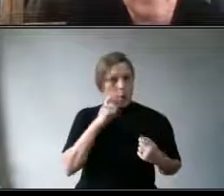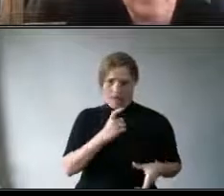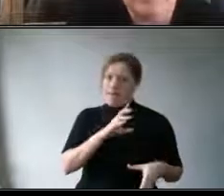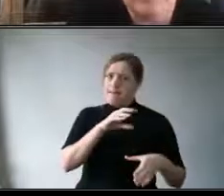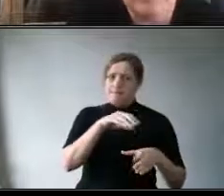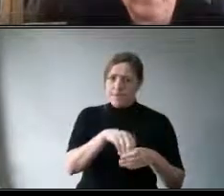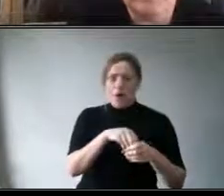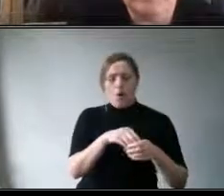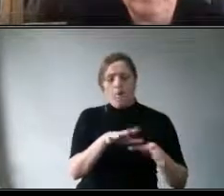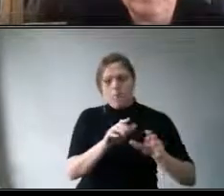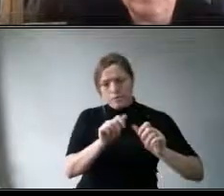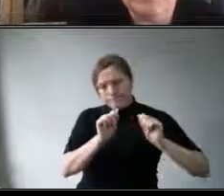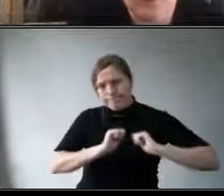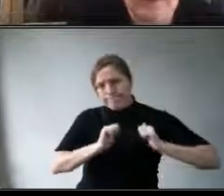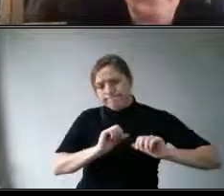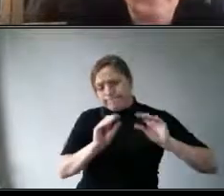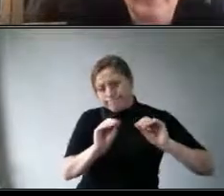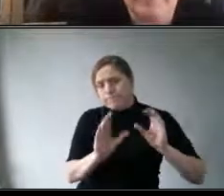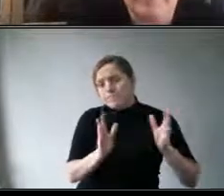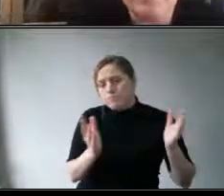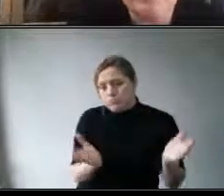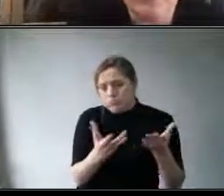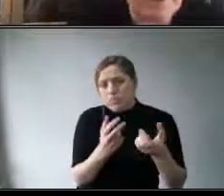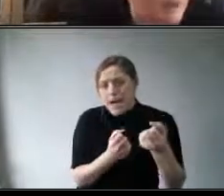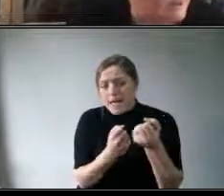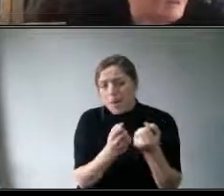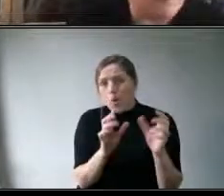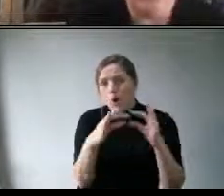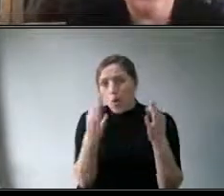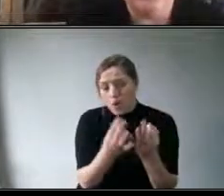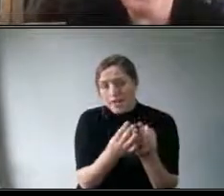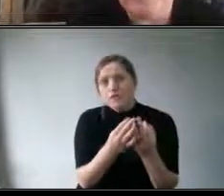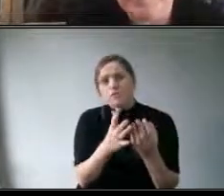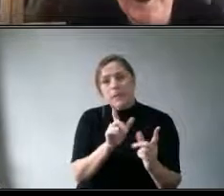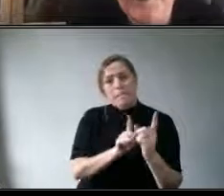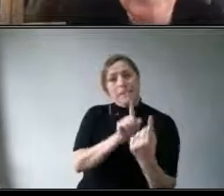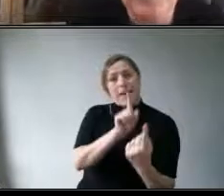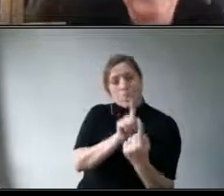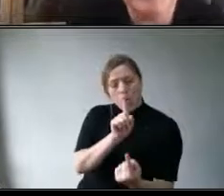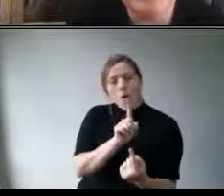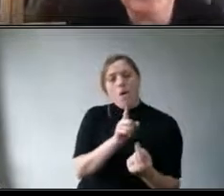in terms of that nurturing and supporting and mentoring um both interns and host organizations